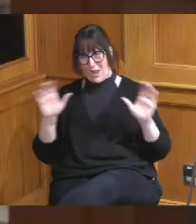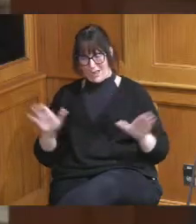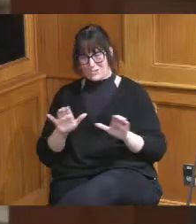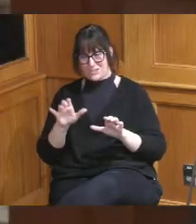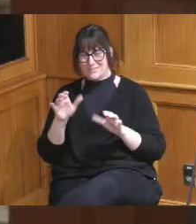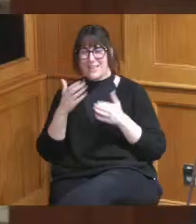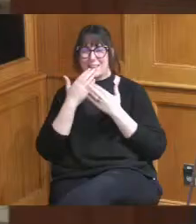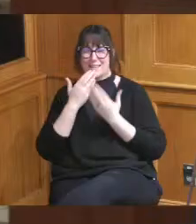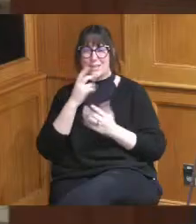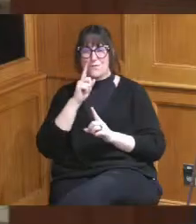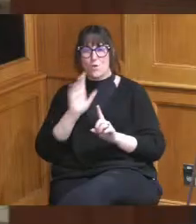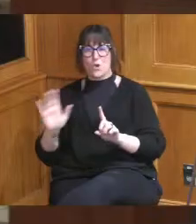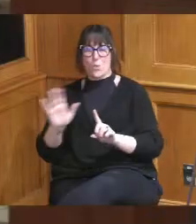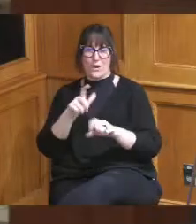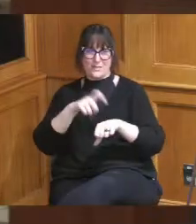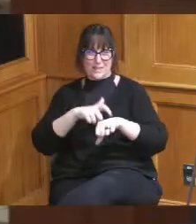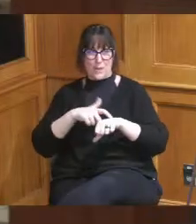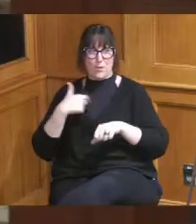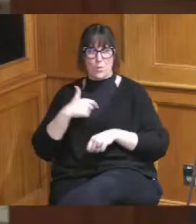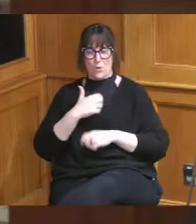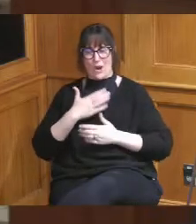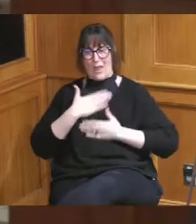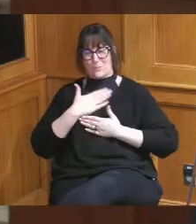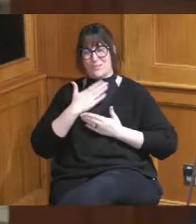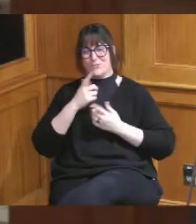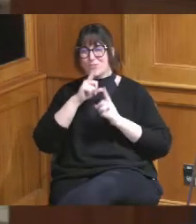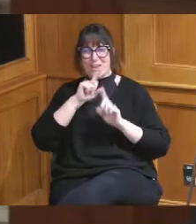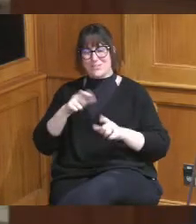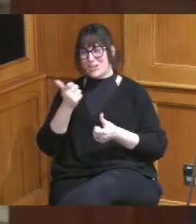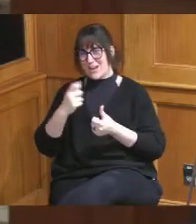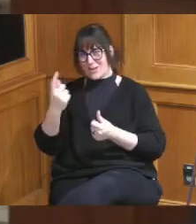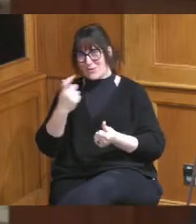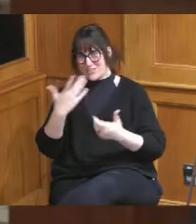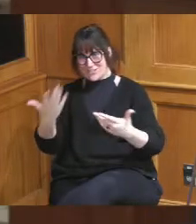you again for your time and we're happy to answer any questions thank you and thank you for being